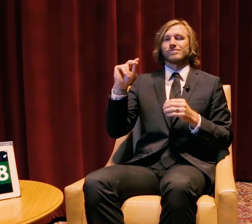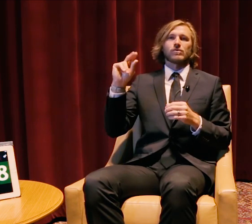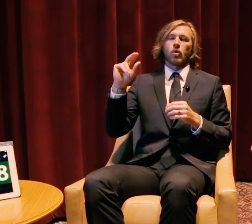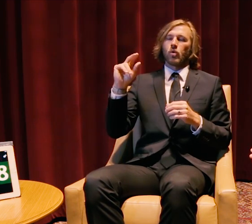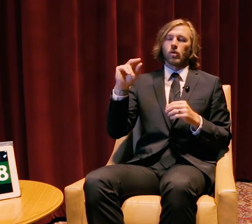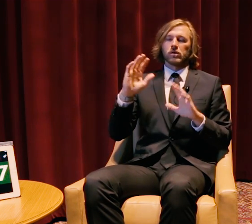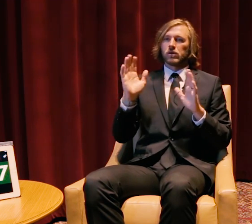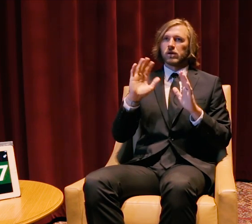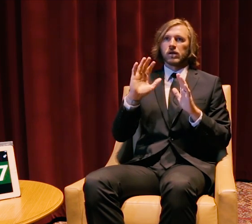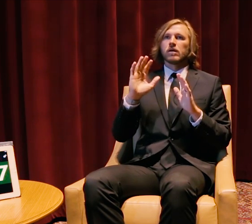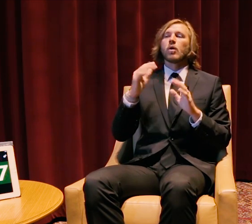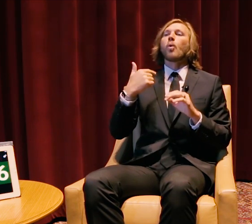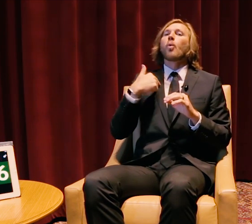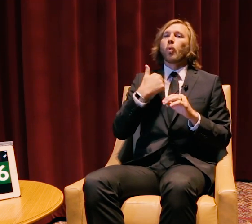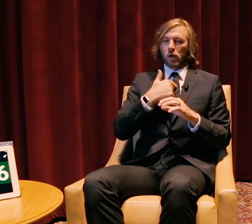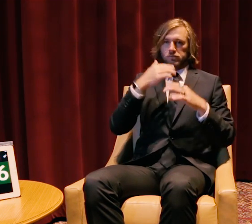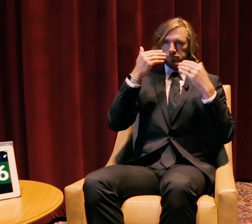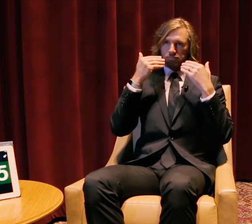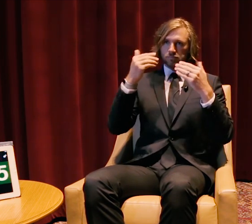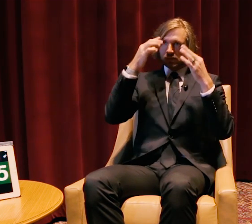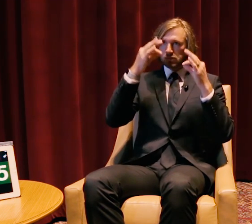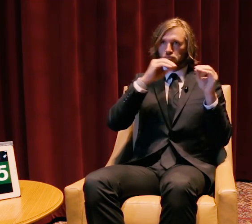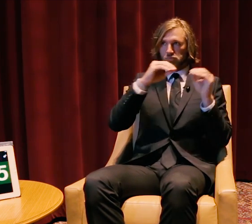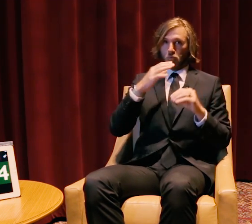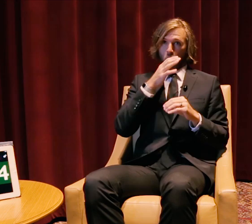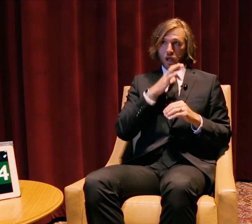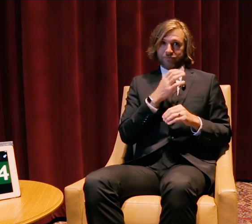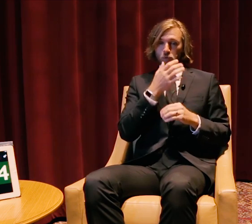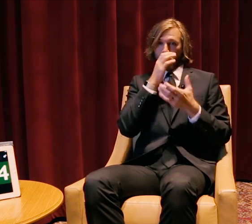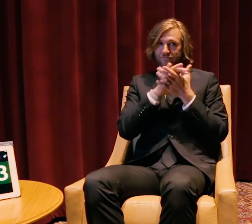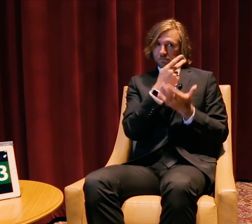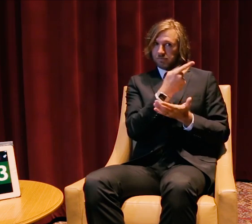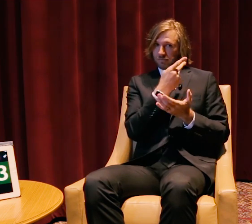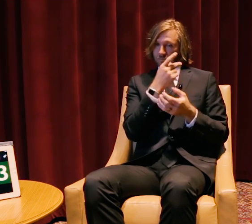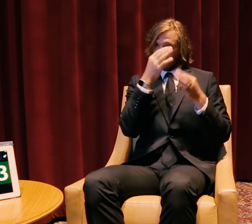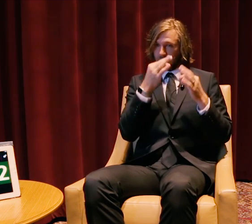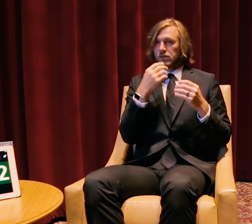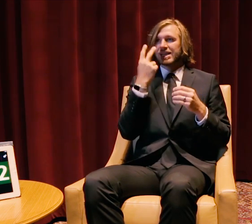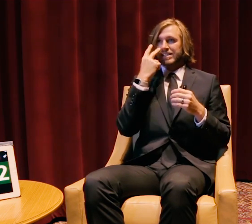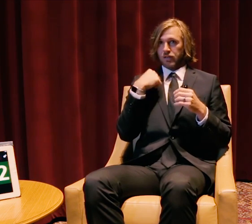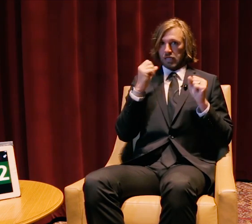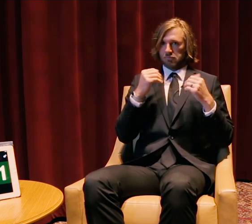It was, no, we made a decision to move here, my wife and I, so let's see if I can carry this thing through.